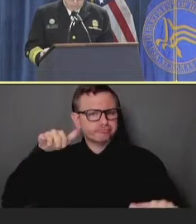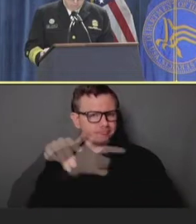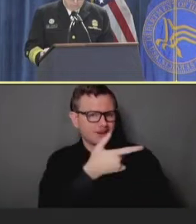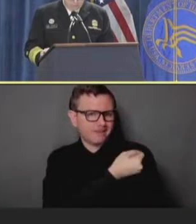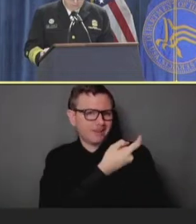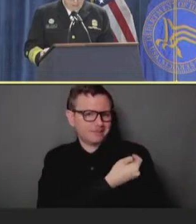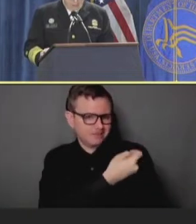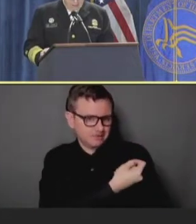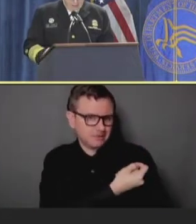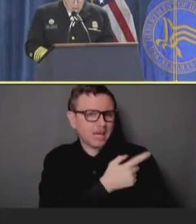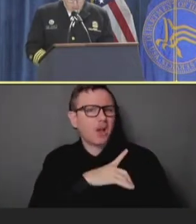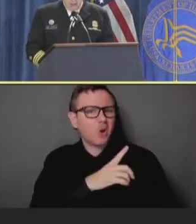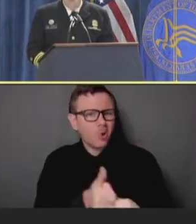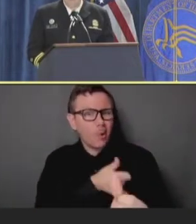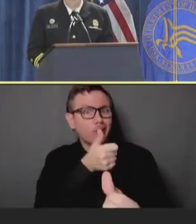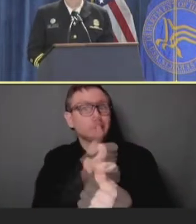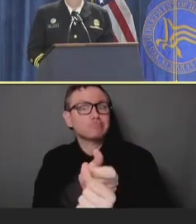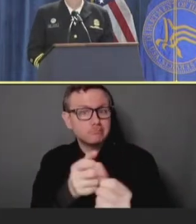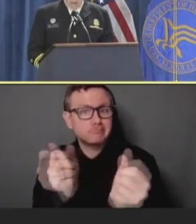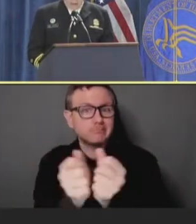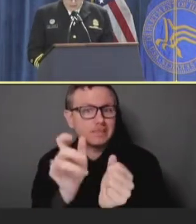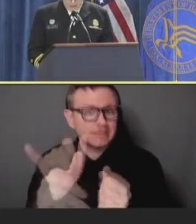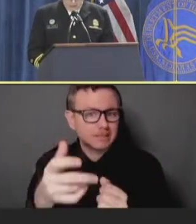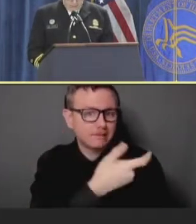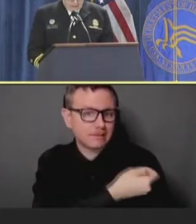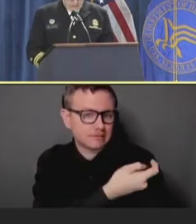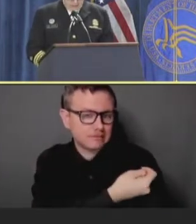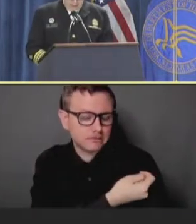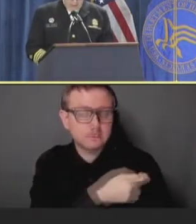There's a lot going on in the vaccination space.